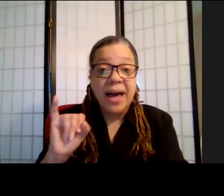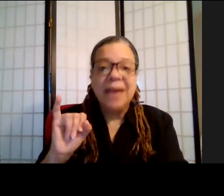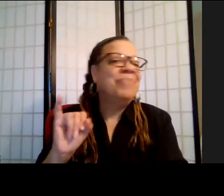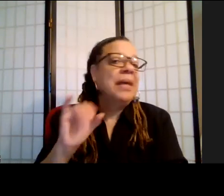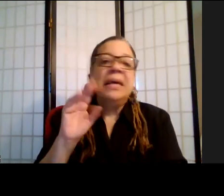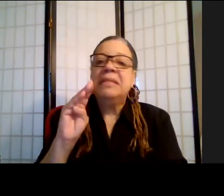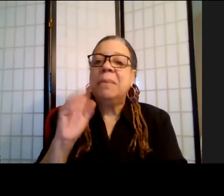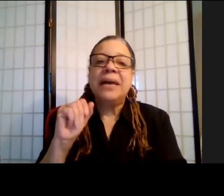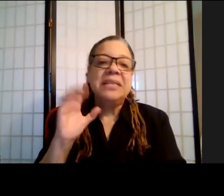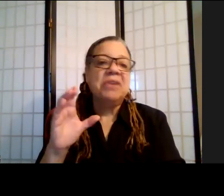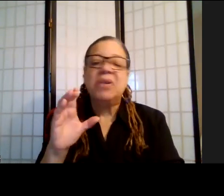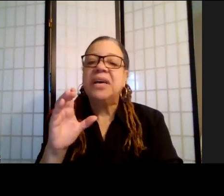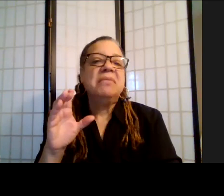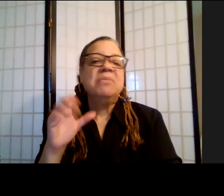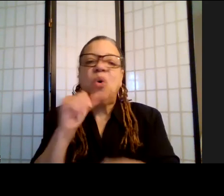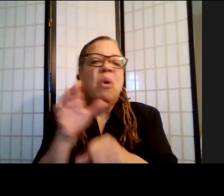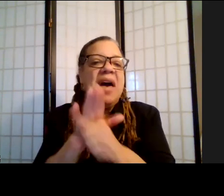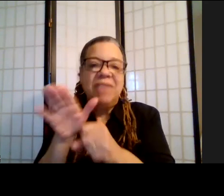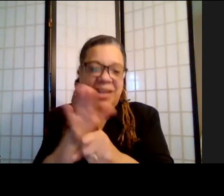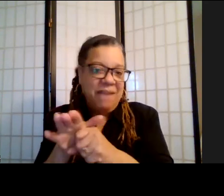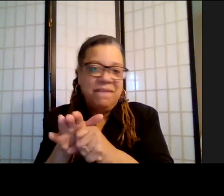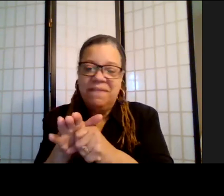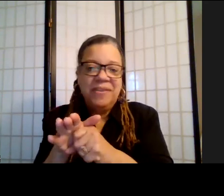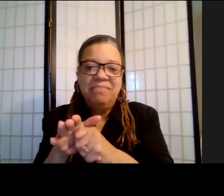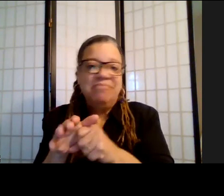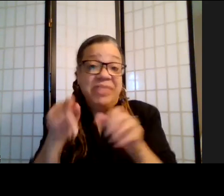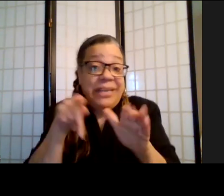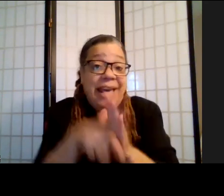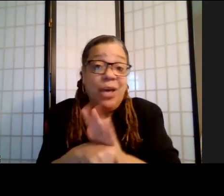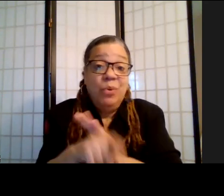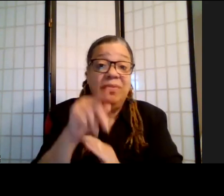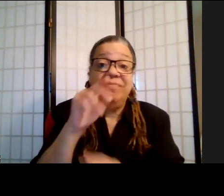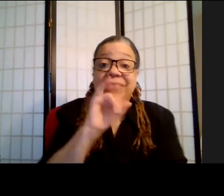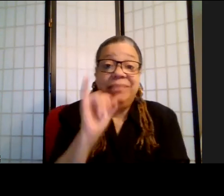be exposed to an insufficient amount of an antibiotic, an amount that would not effectively kill the whole population.